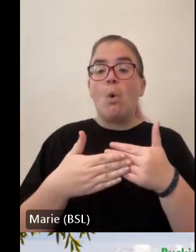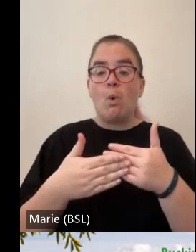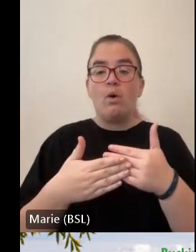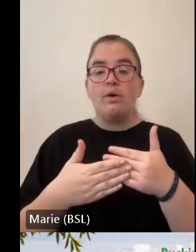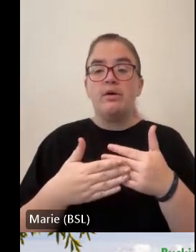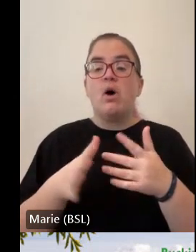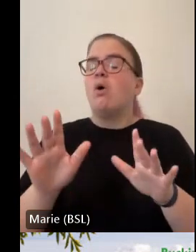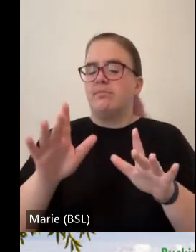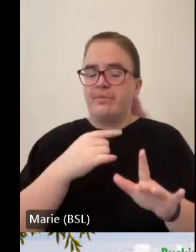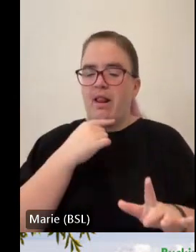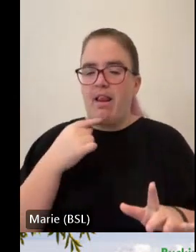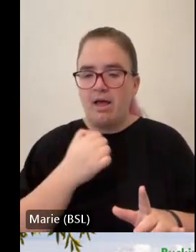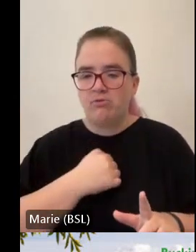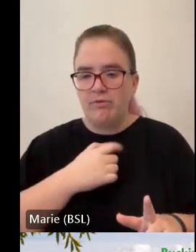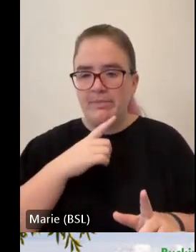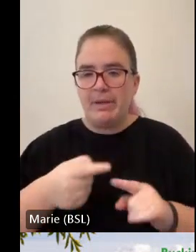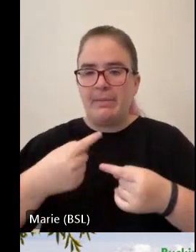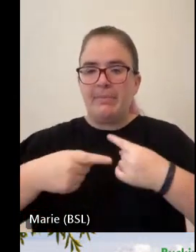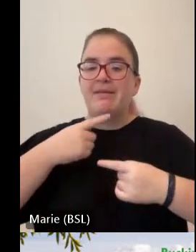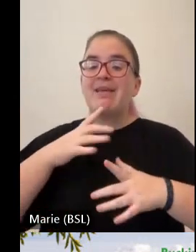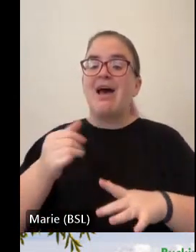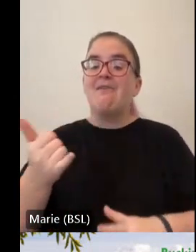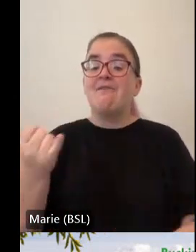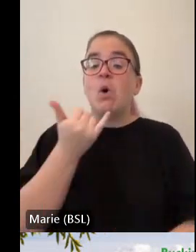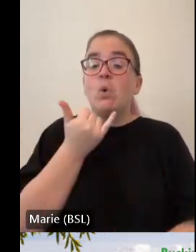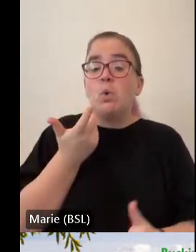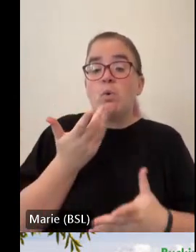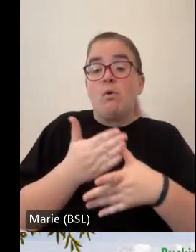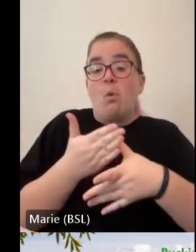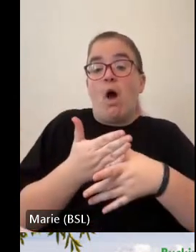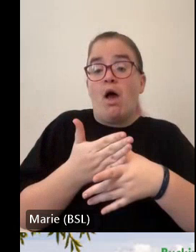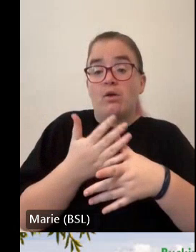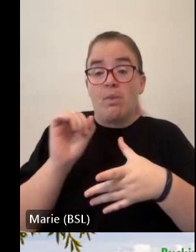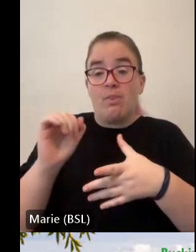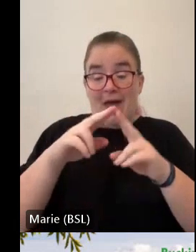They have a they had a phone call for some work to be done on the property.